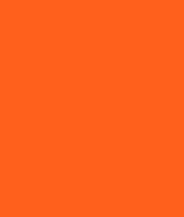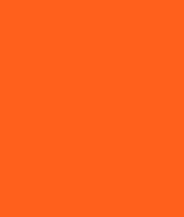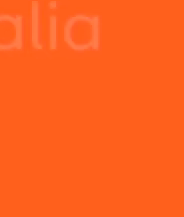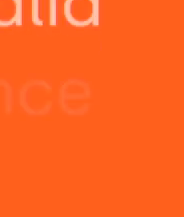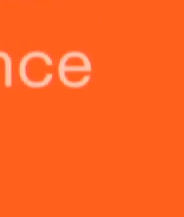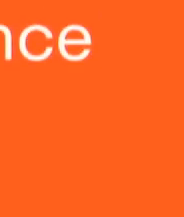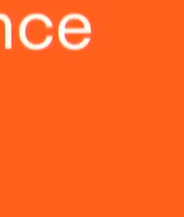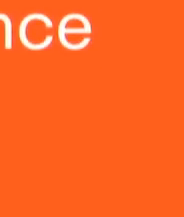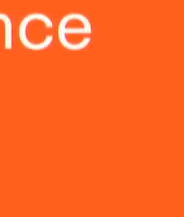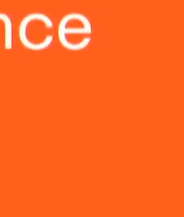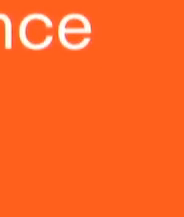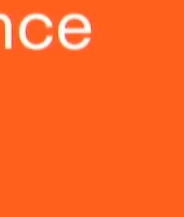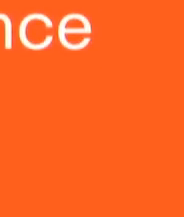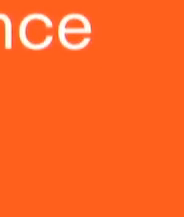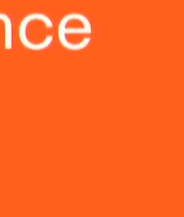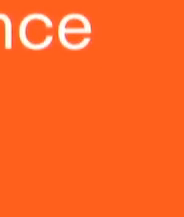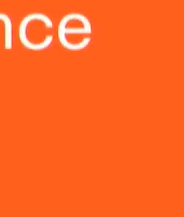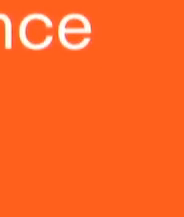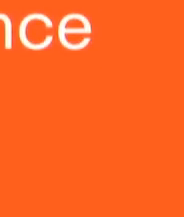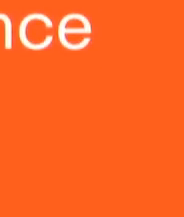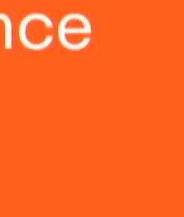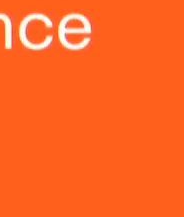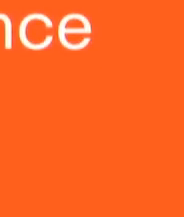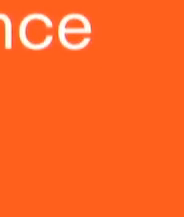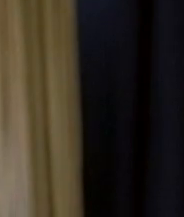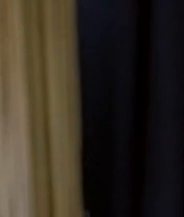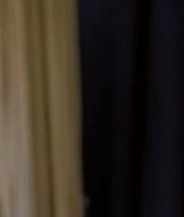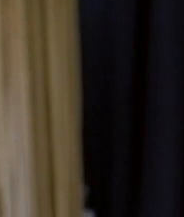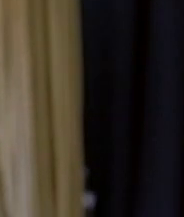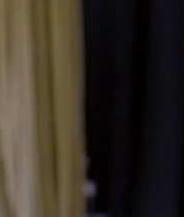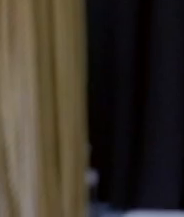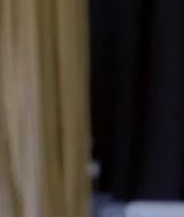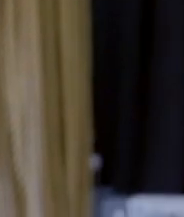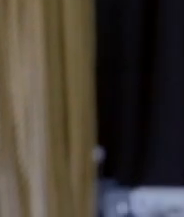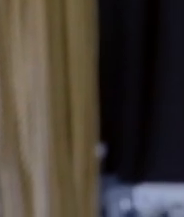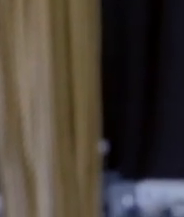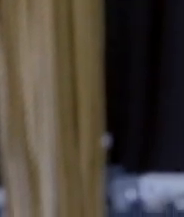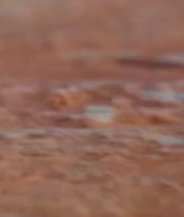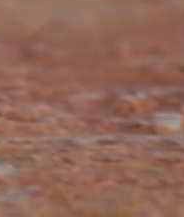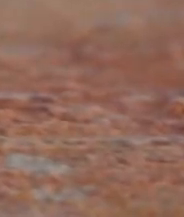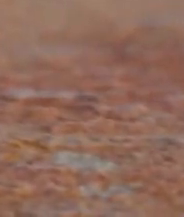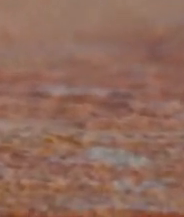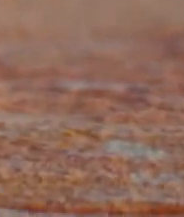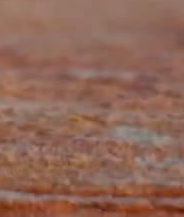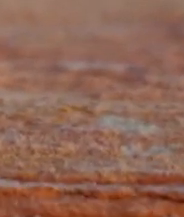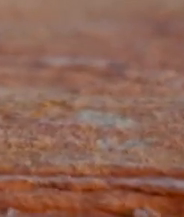I feel like I am able to communicate very deep things without even speaking.